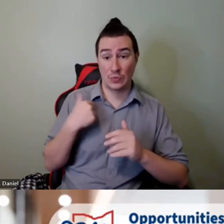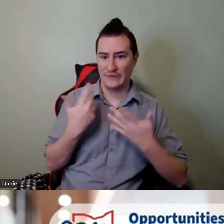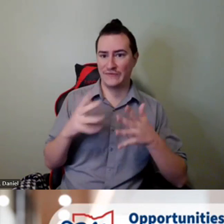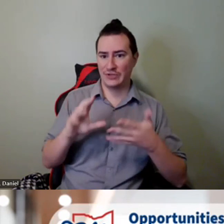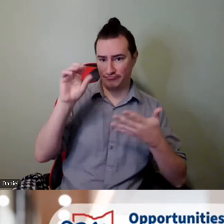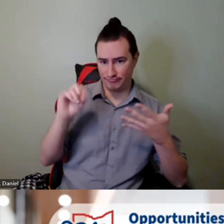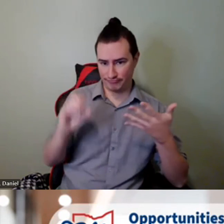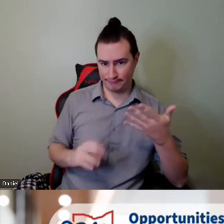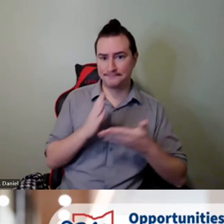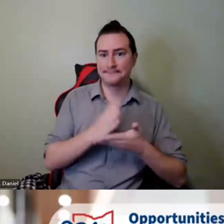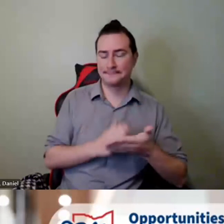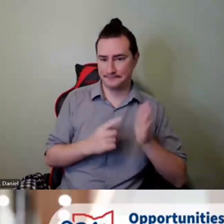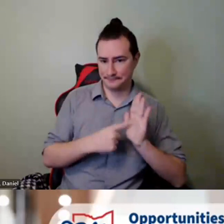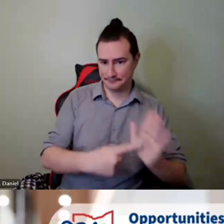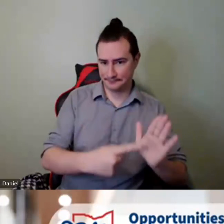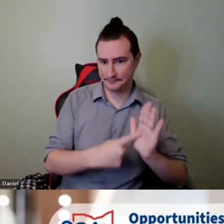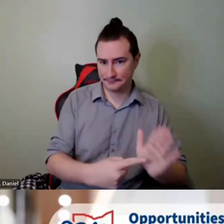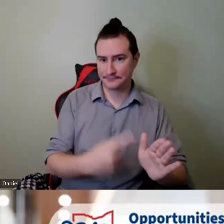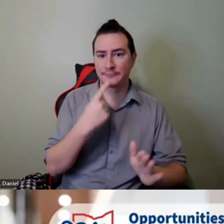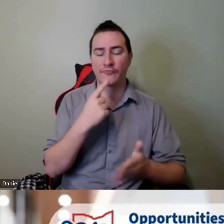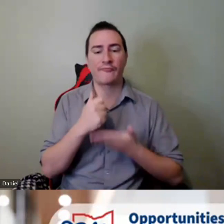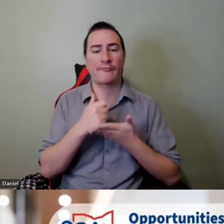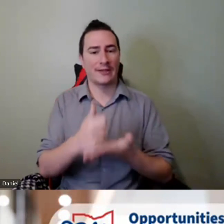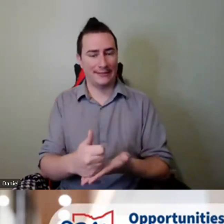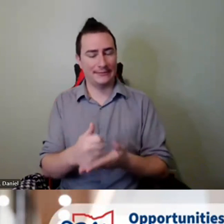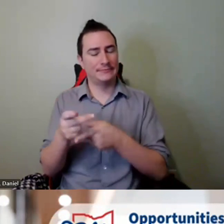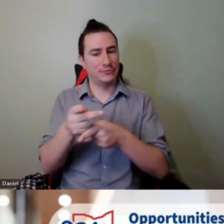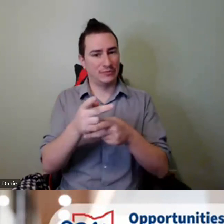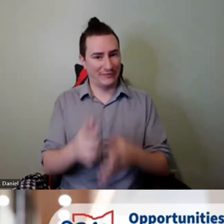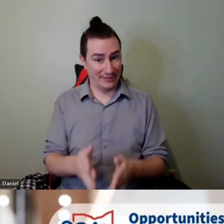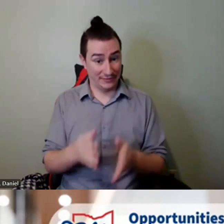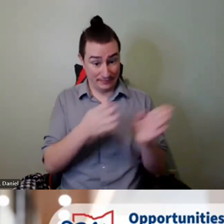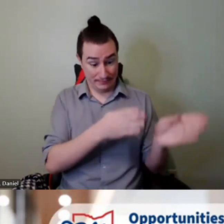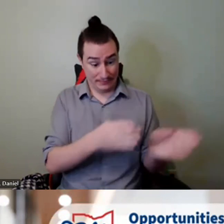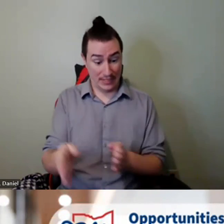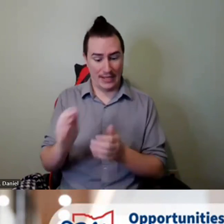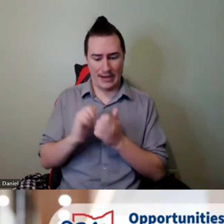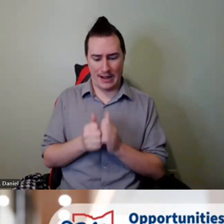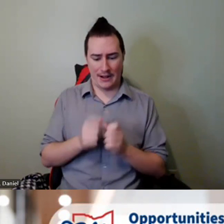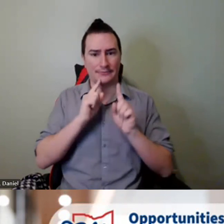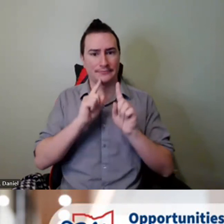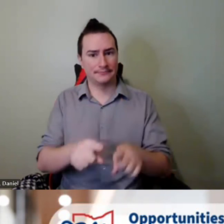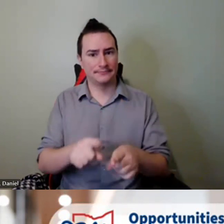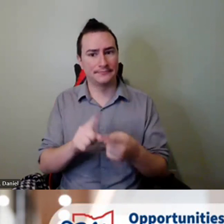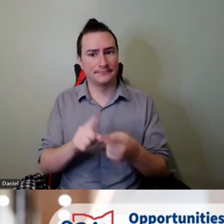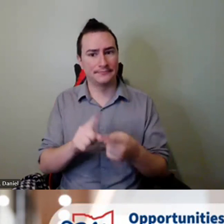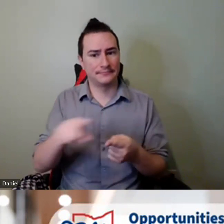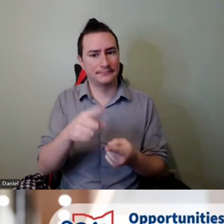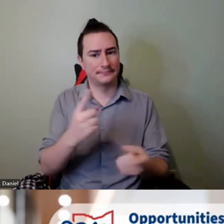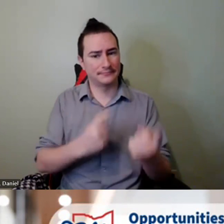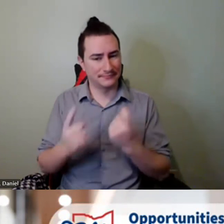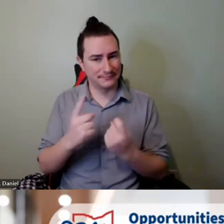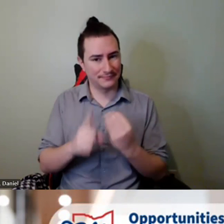supervisors to plan for how they're going to respond to those questions they receive about a coworker's accommodations.